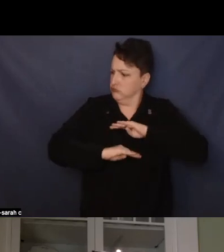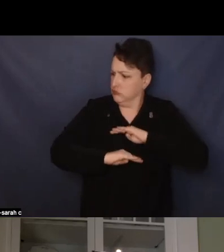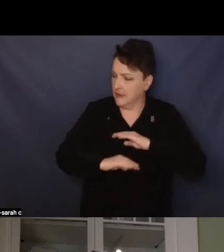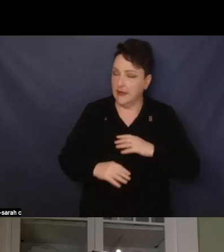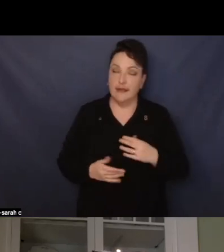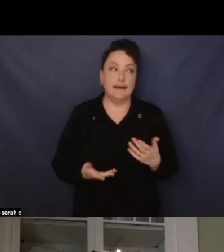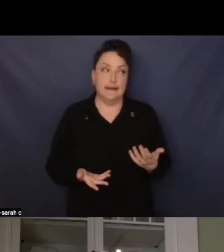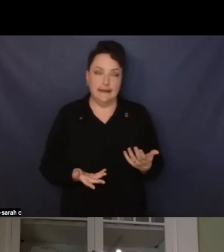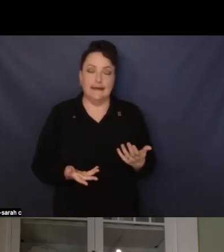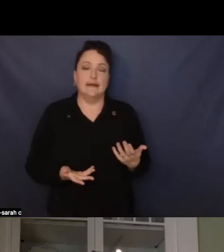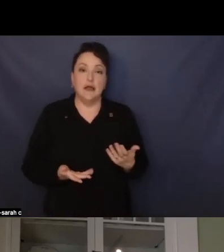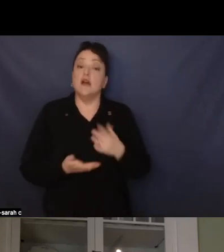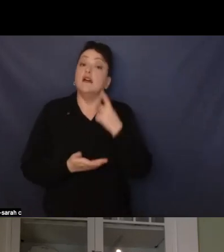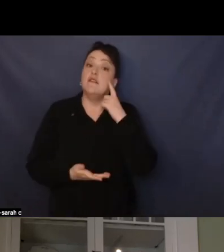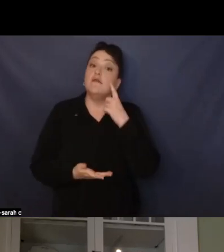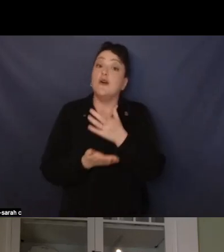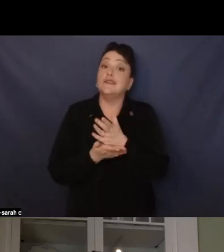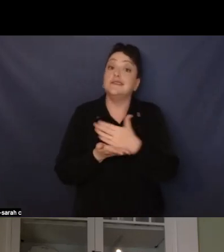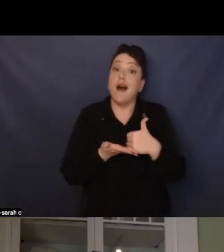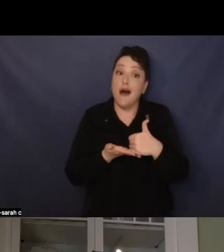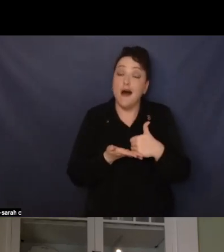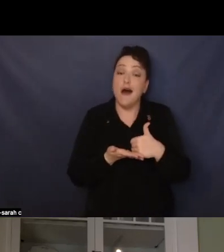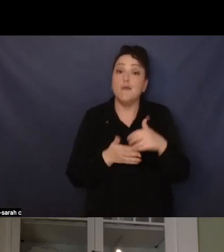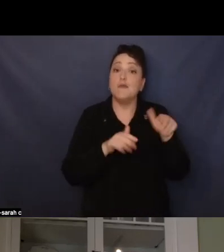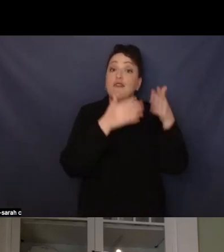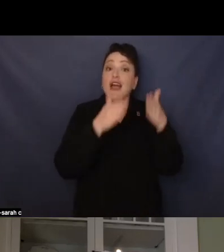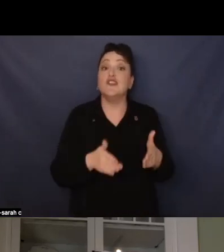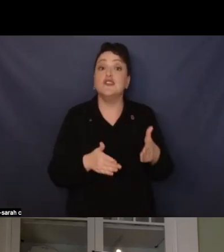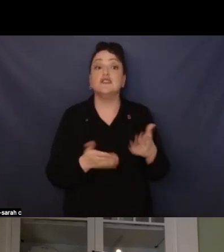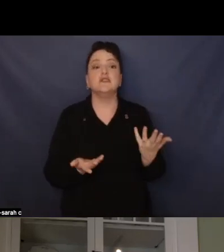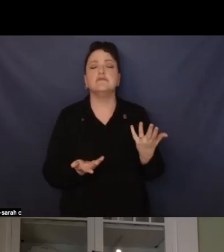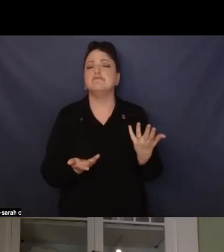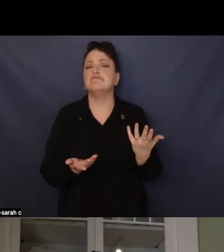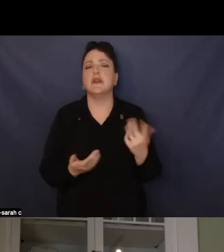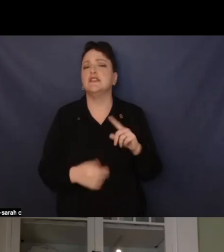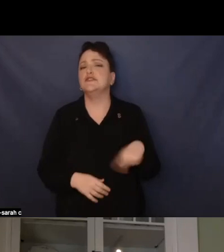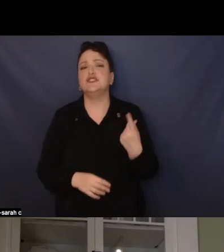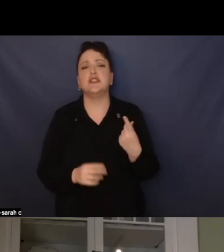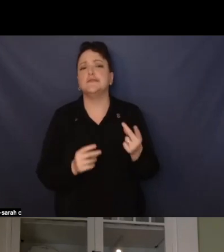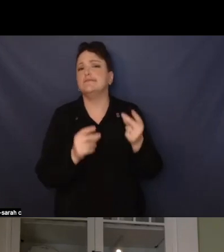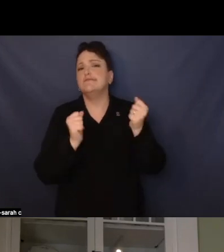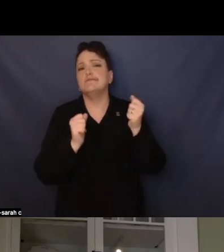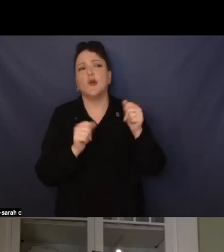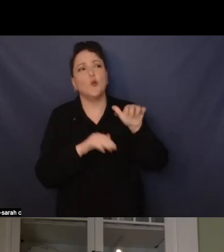folks, it could take an extra bit of education and reminding them that, hey, have these rights,